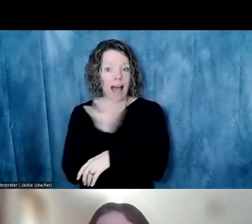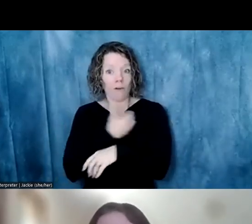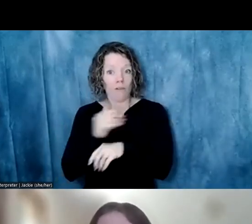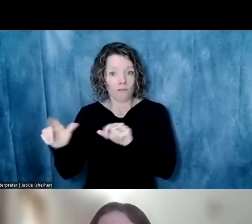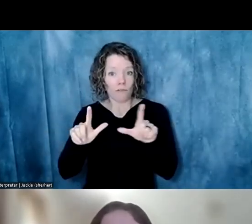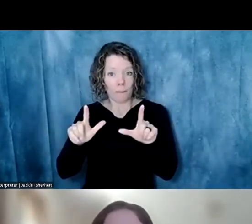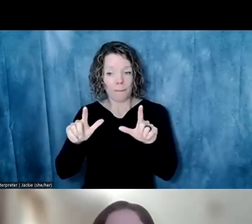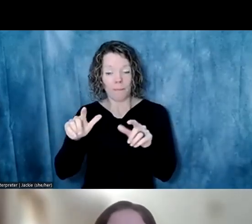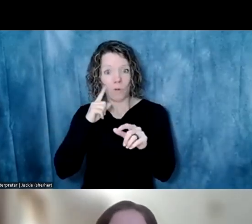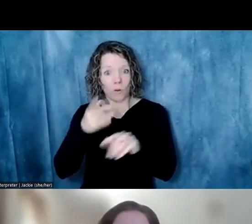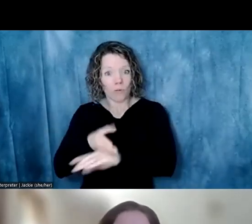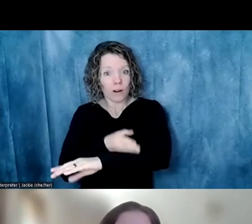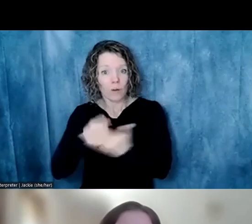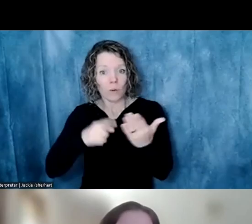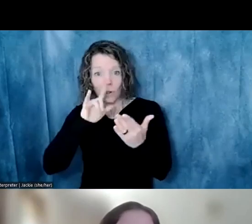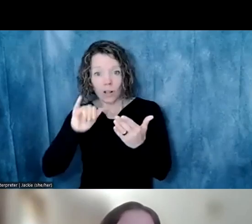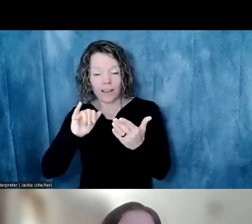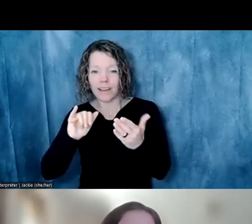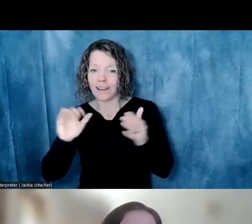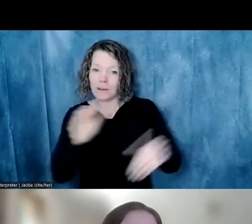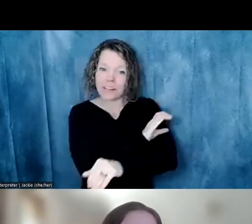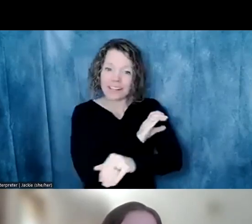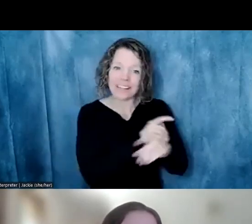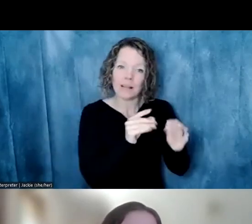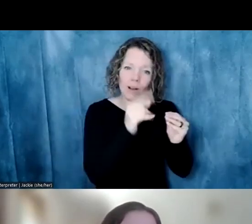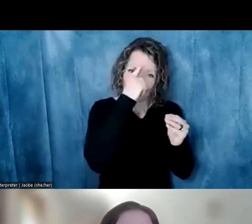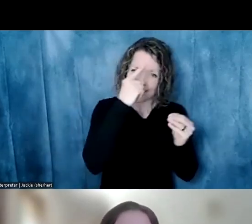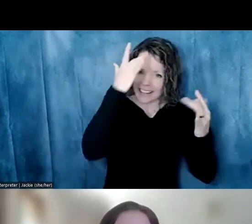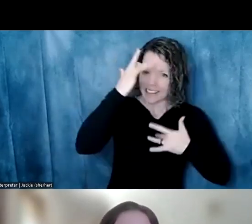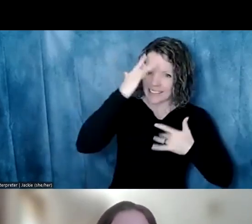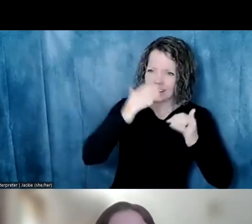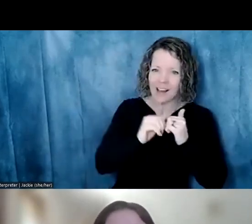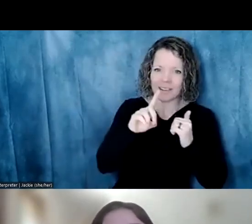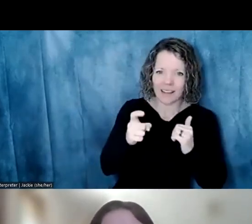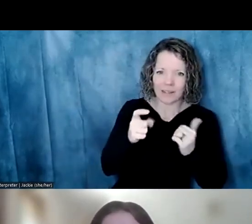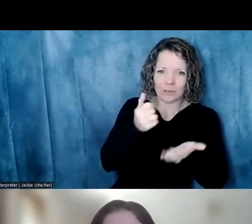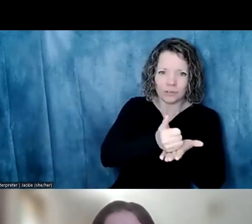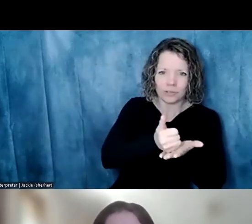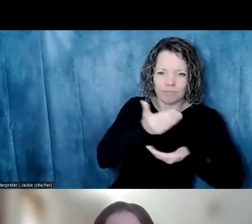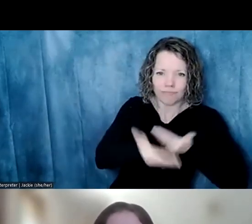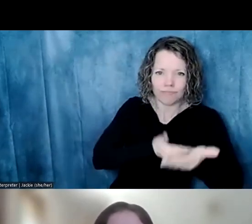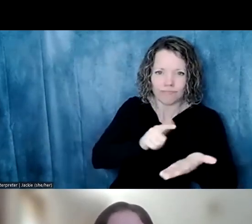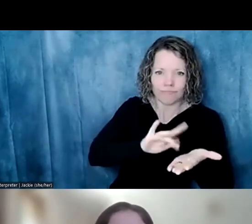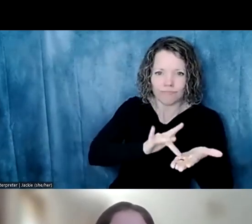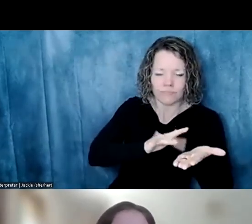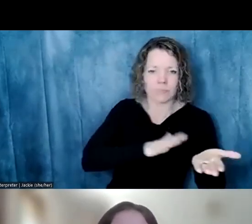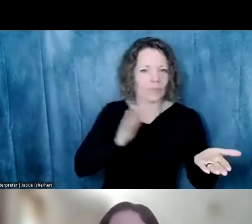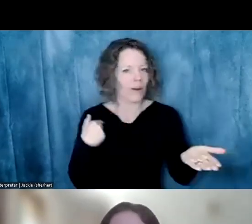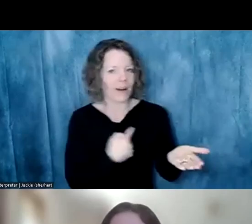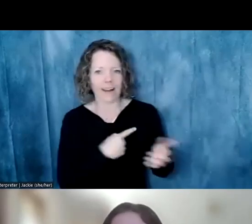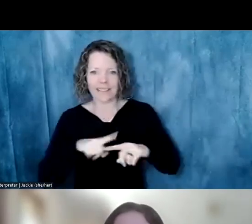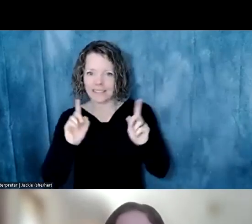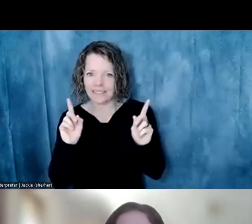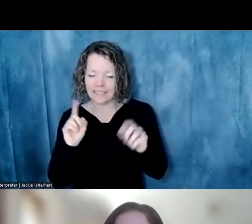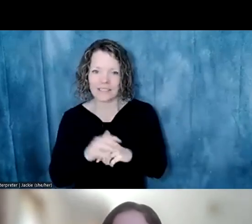on a medical model for illness. How we approach appropriate practice by prioritizing either for